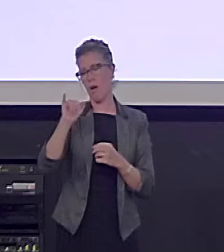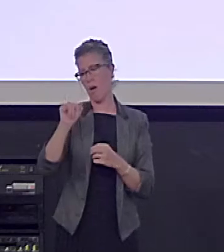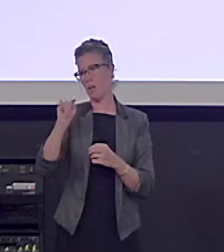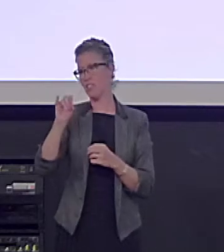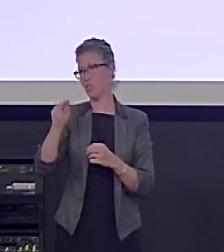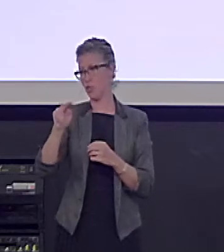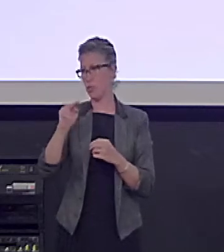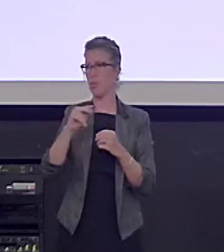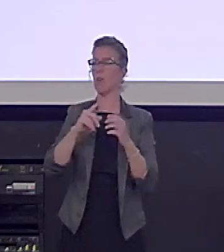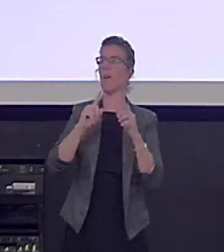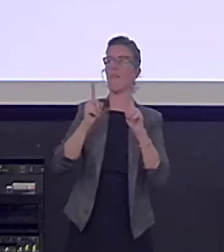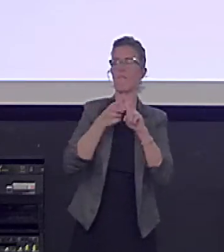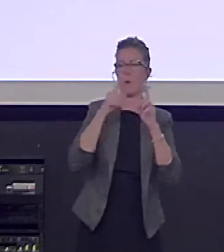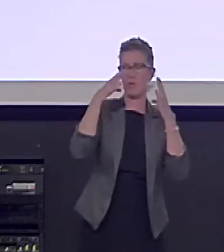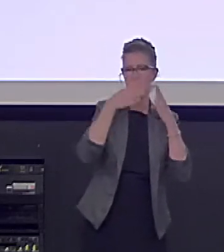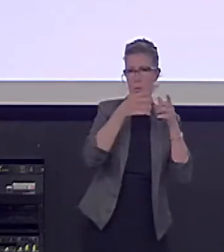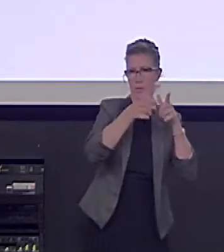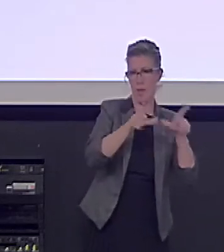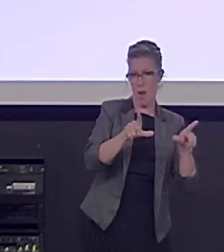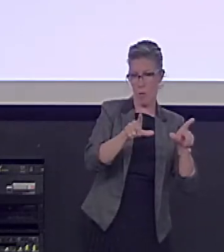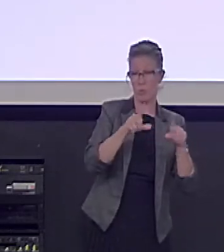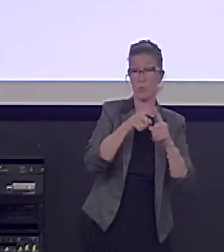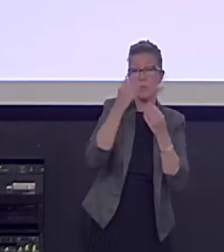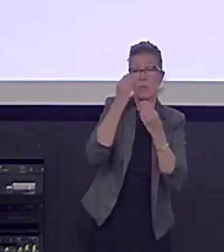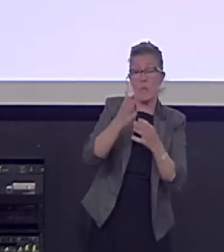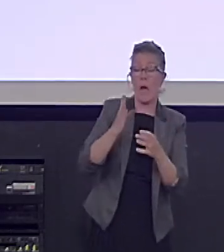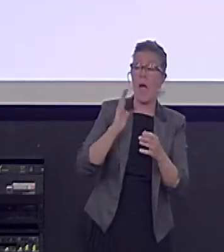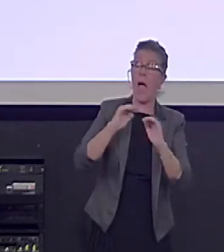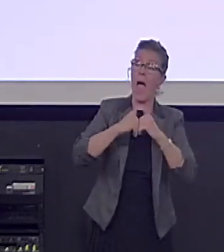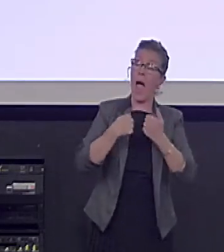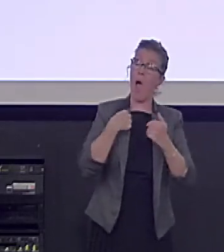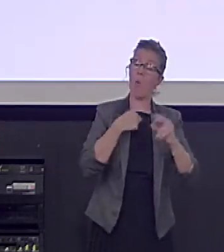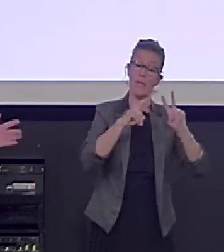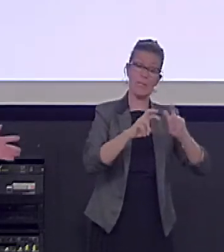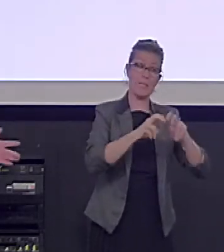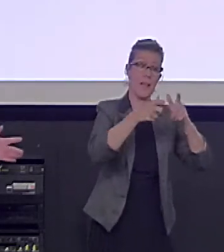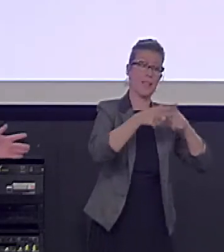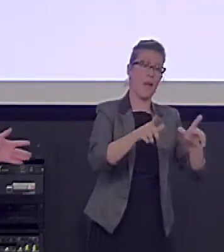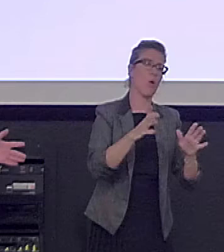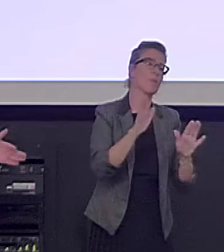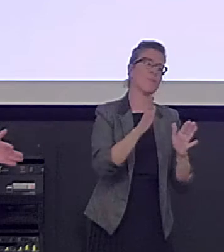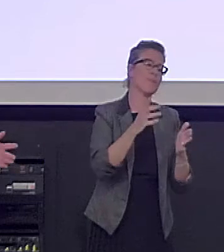I will say that our assessments of language were not as sophisticated kinds of assessments